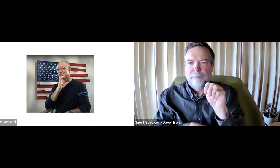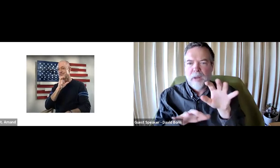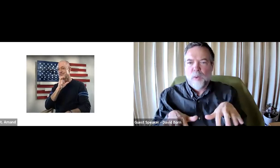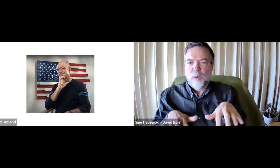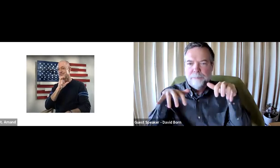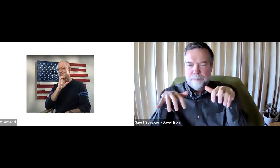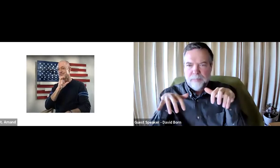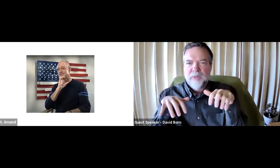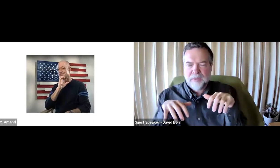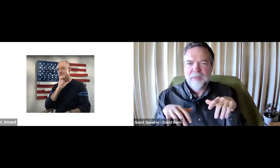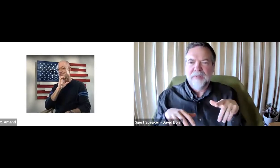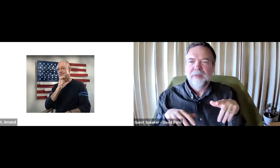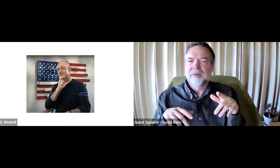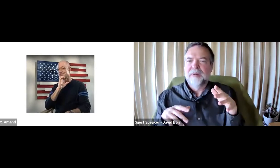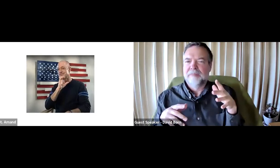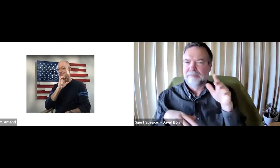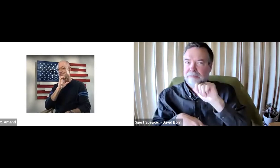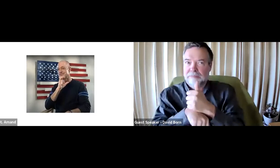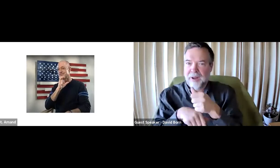to renovate the Lloyd Auditorium.